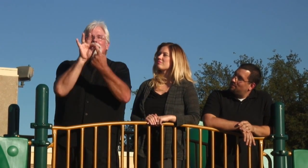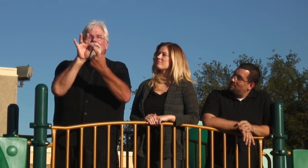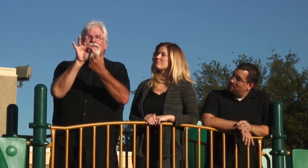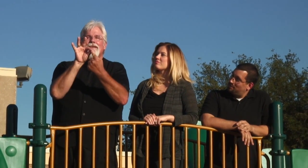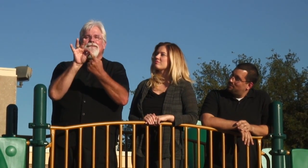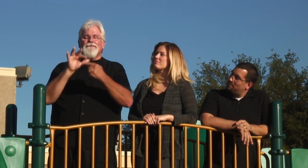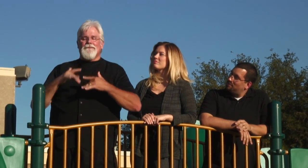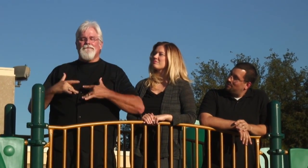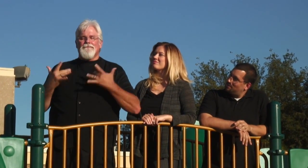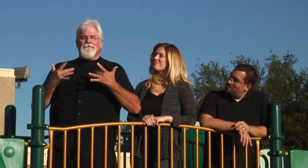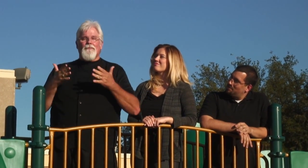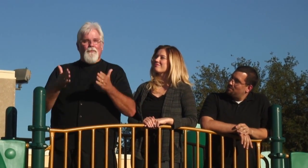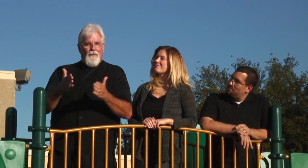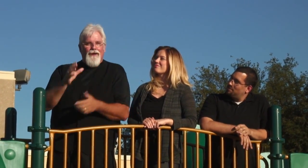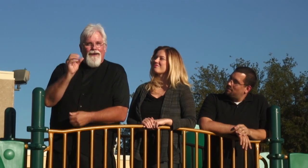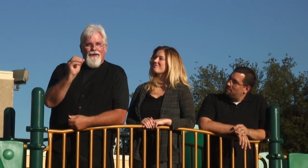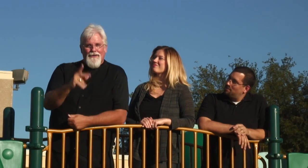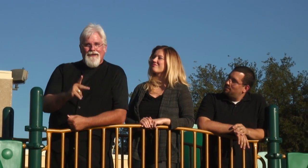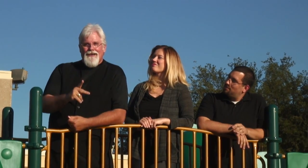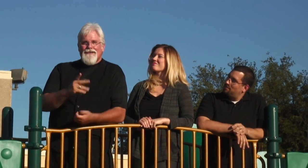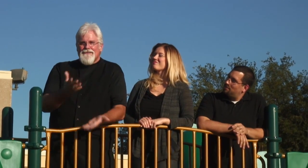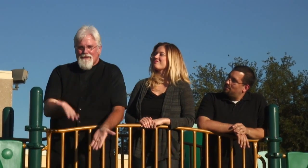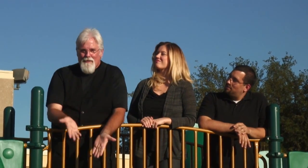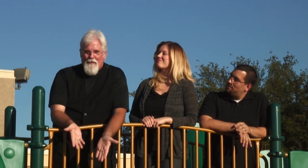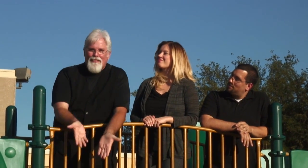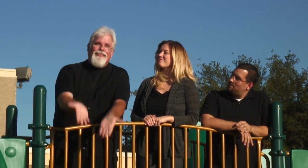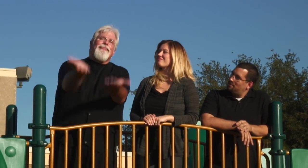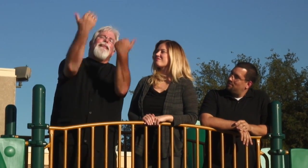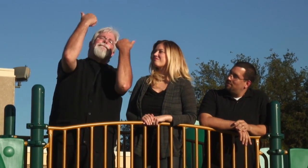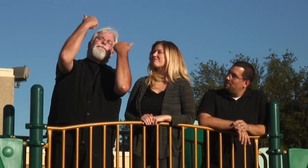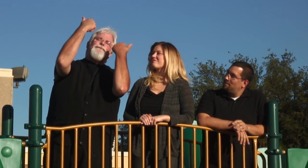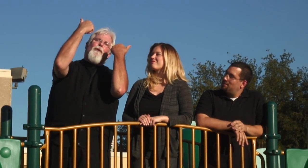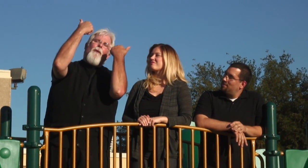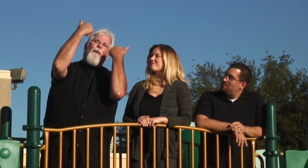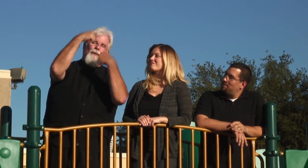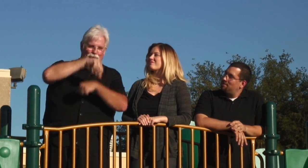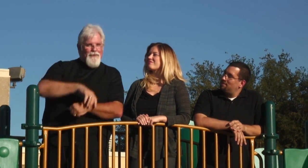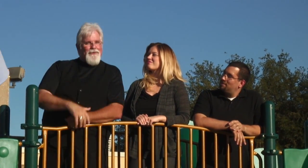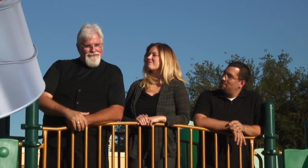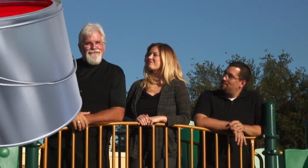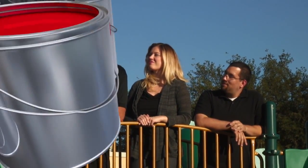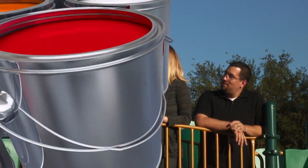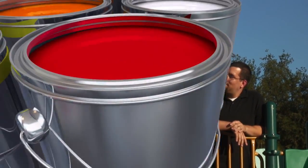in a very unique way ok? So come on, let's go!